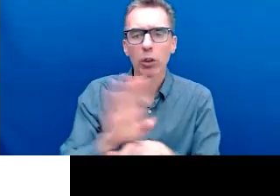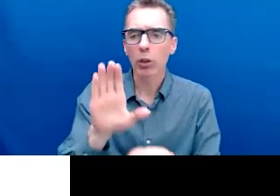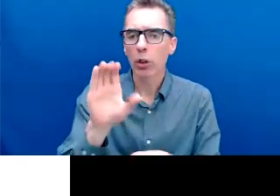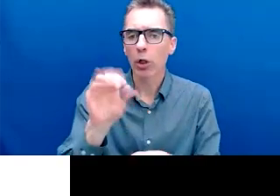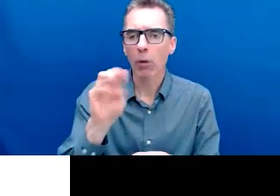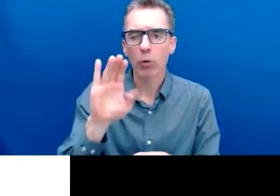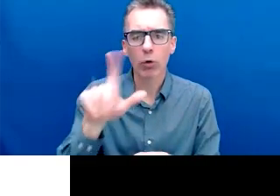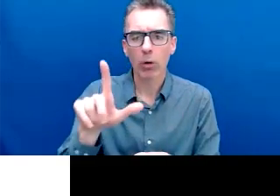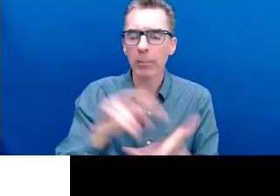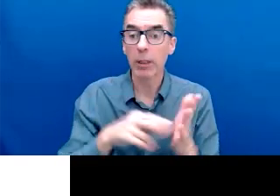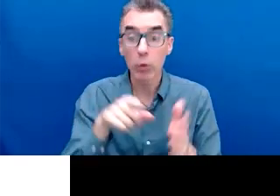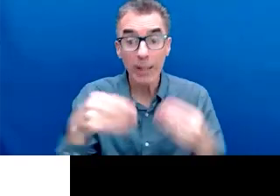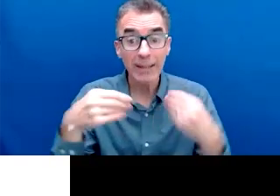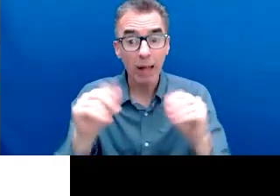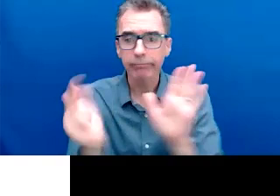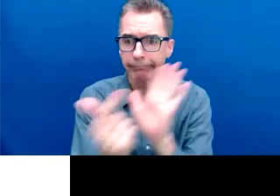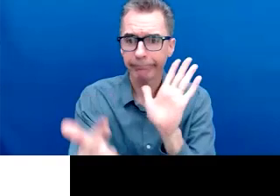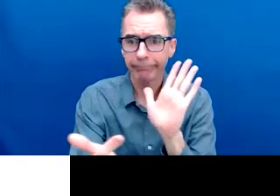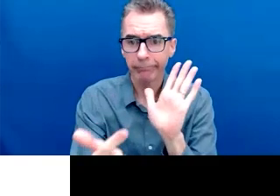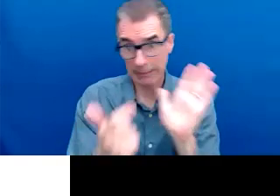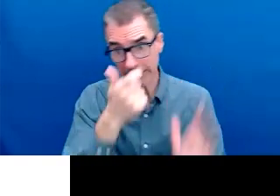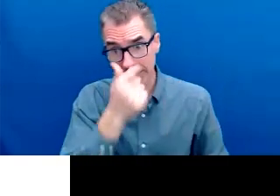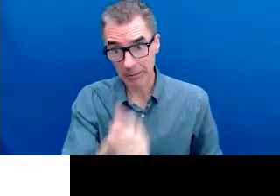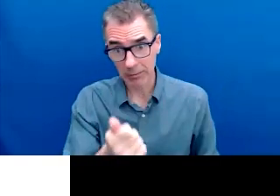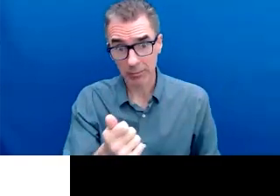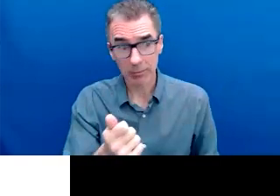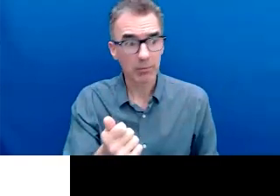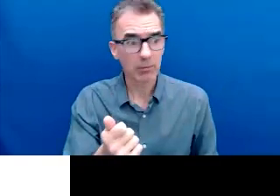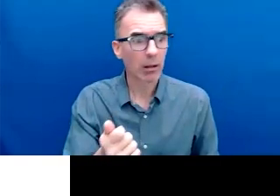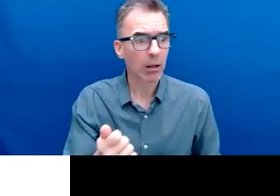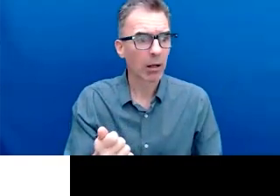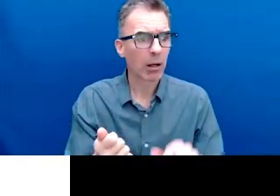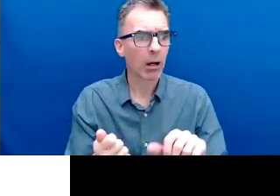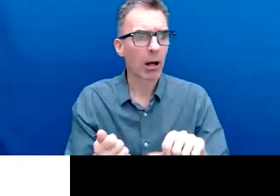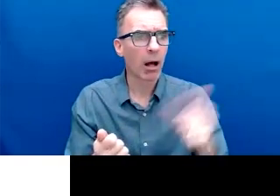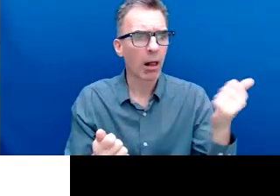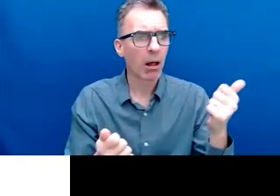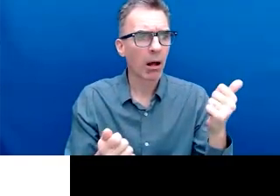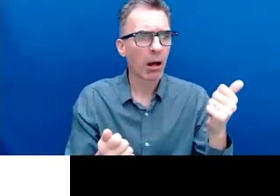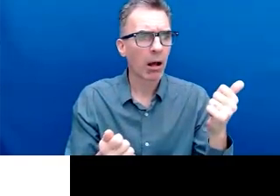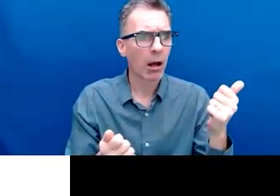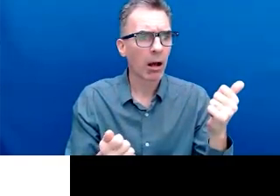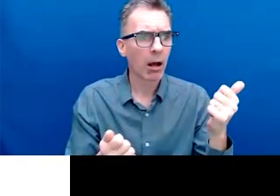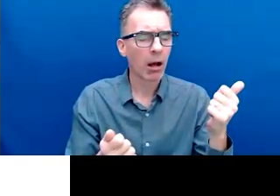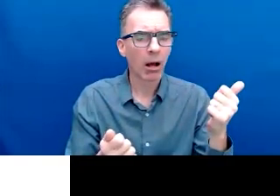Okay. And which is interesting because the other ones, you, you can take them and you can sell them for profit if you want.